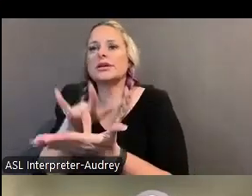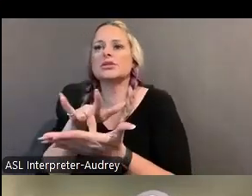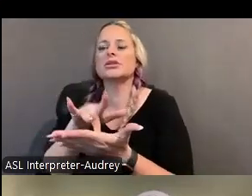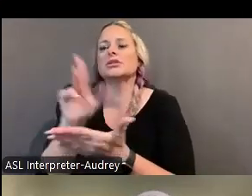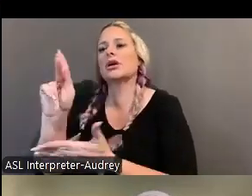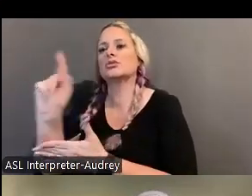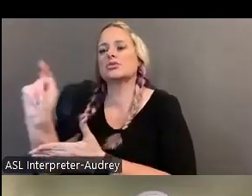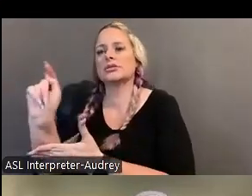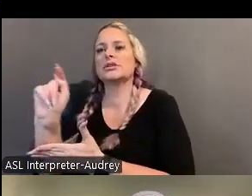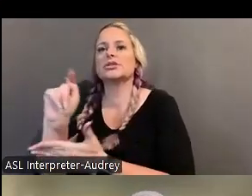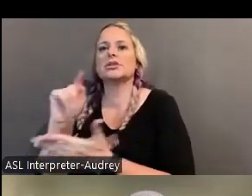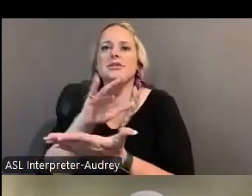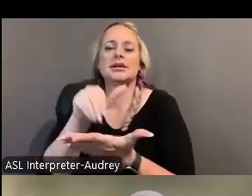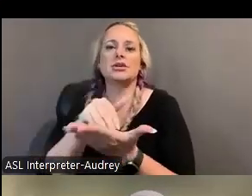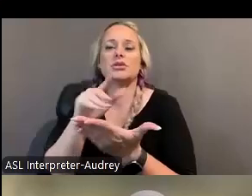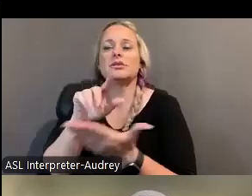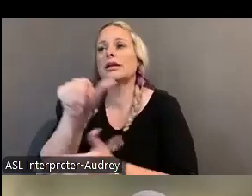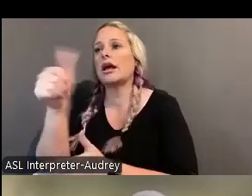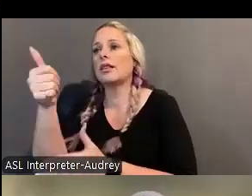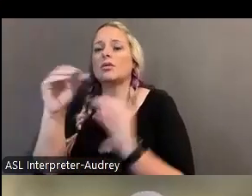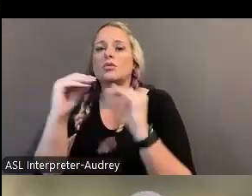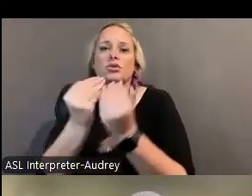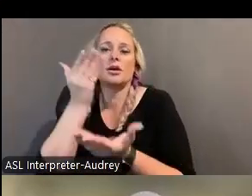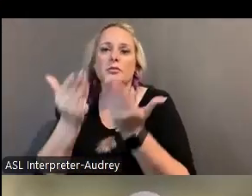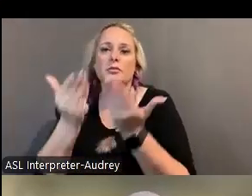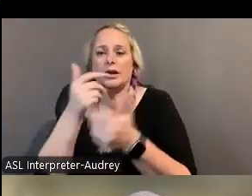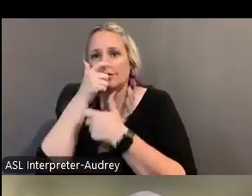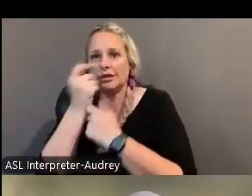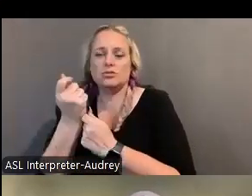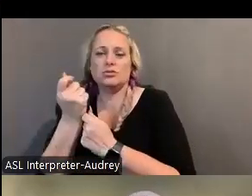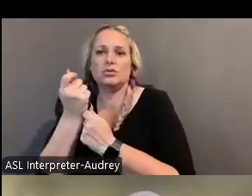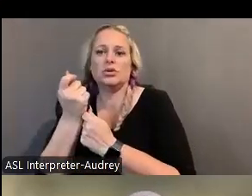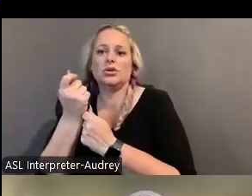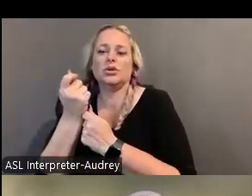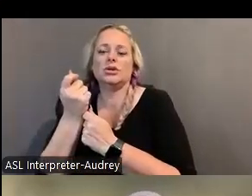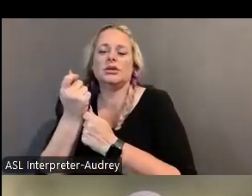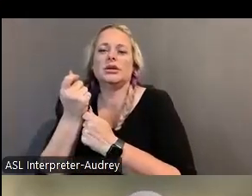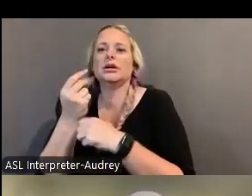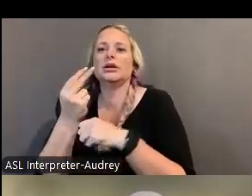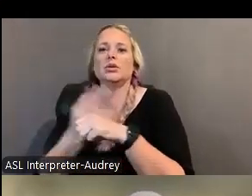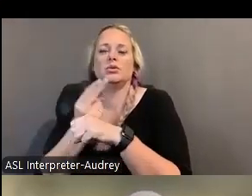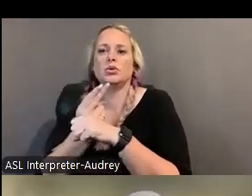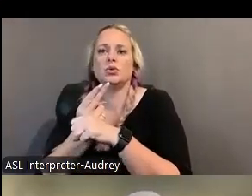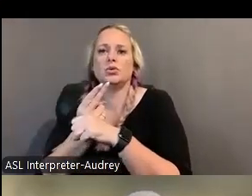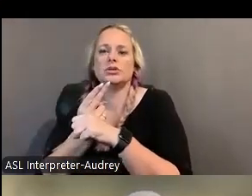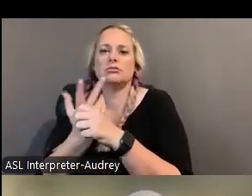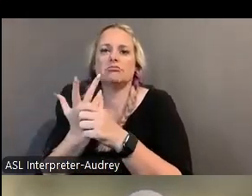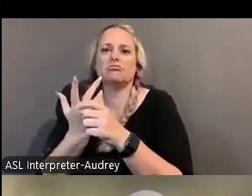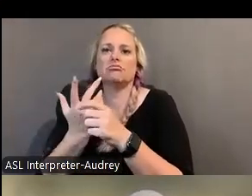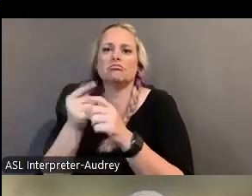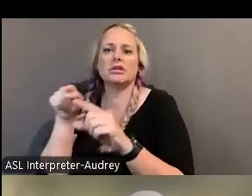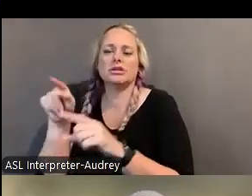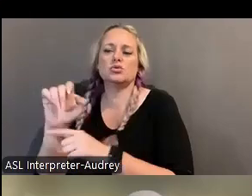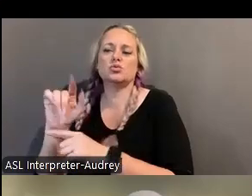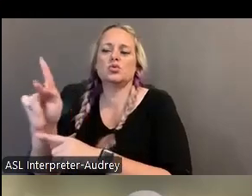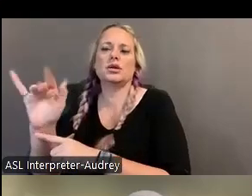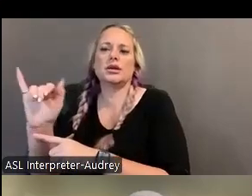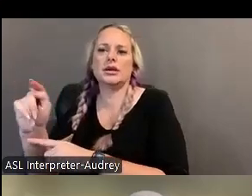and others that might be interested in technology for aging and healthy aging,